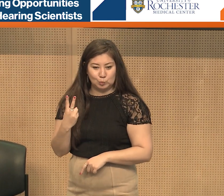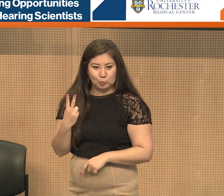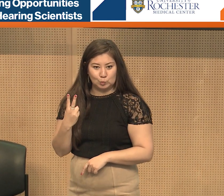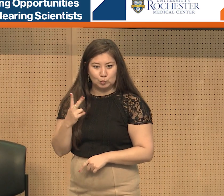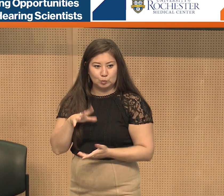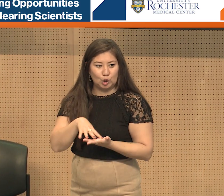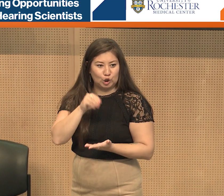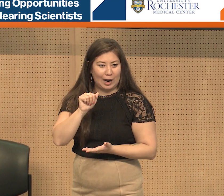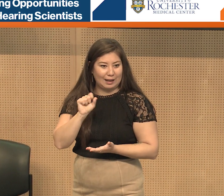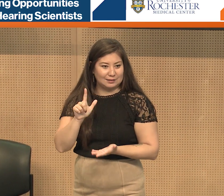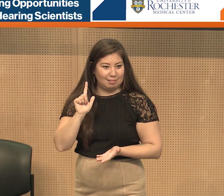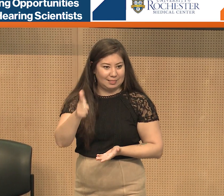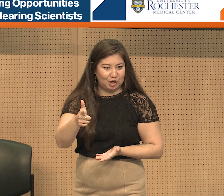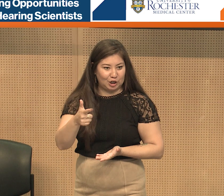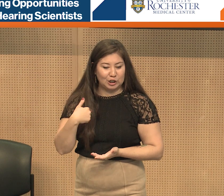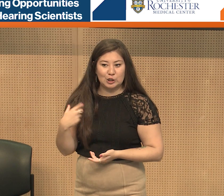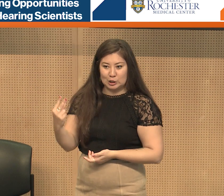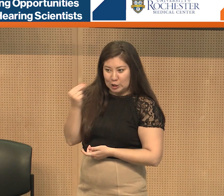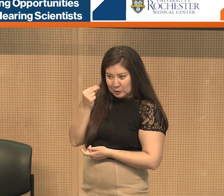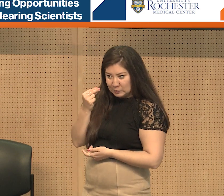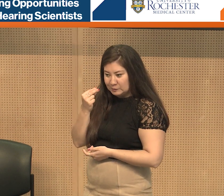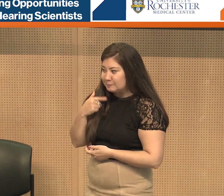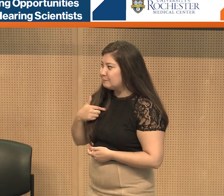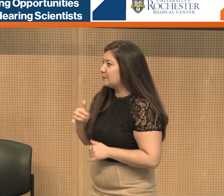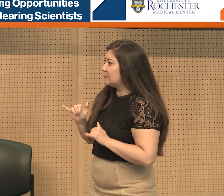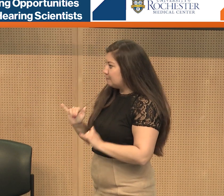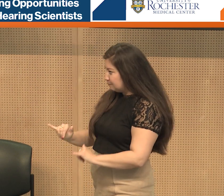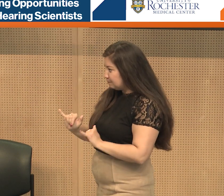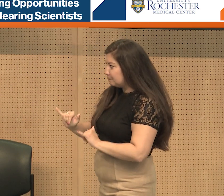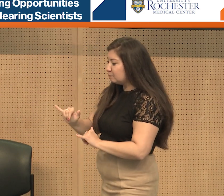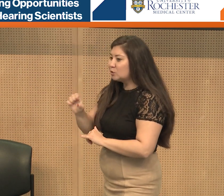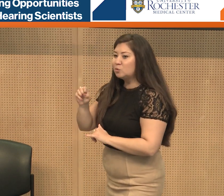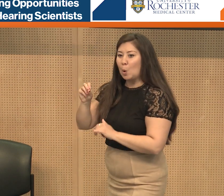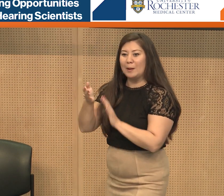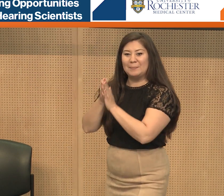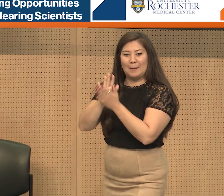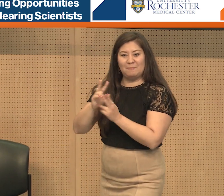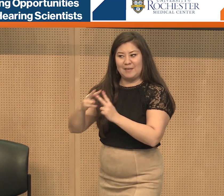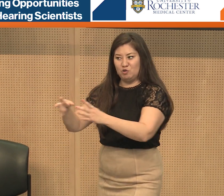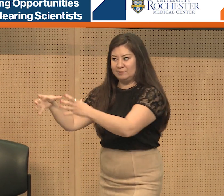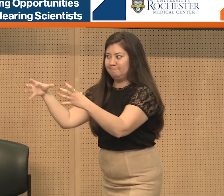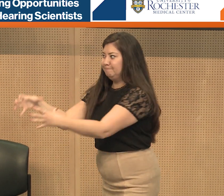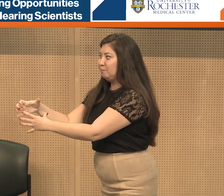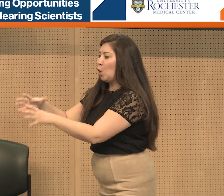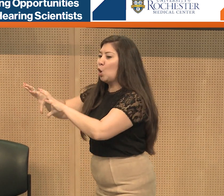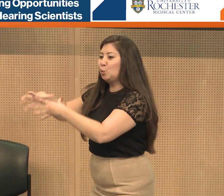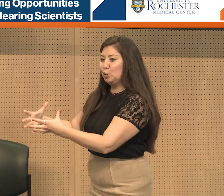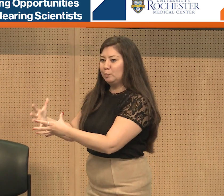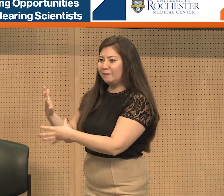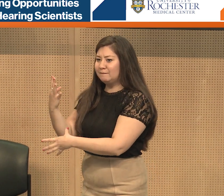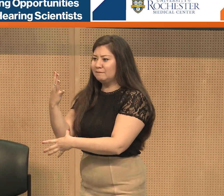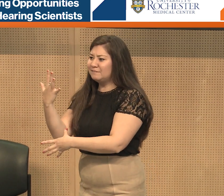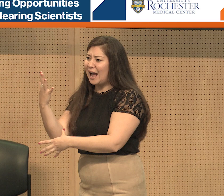who were getting together to create some scientific signs, and I was asked to be involved, but--